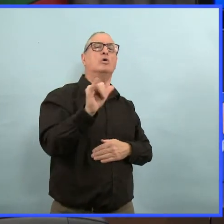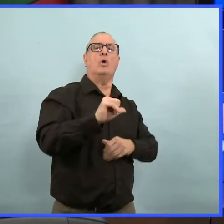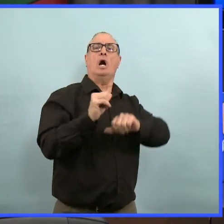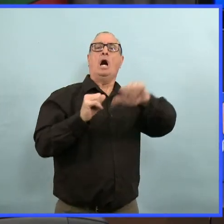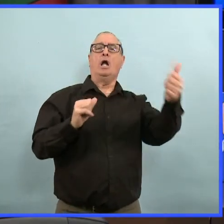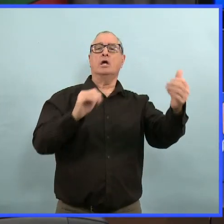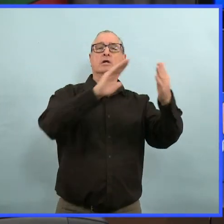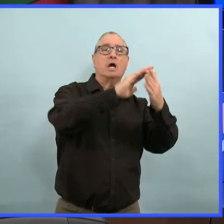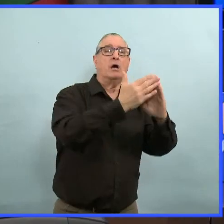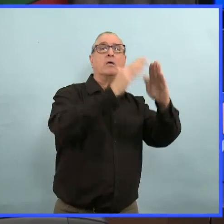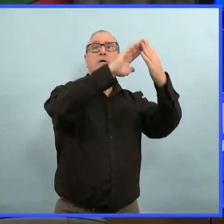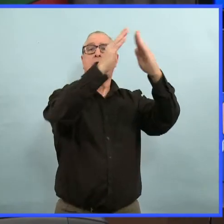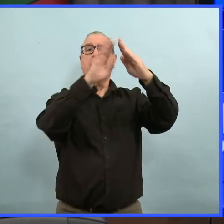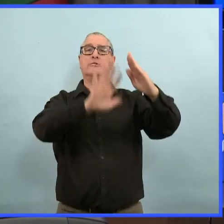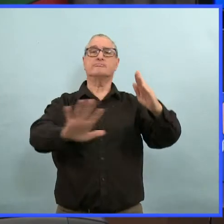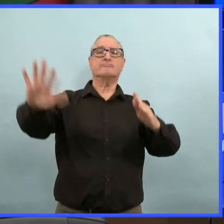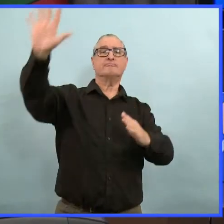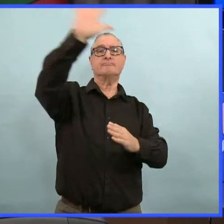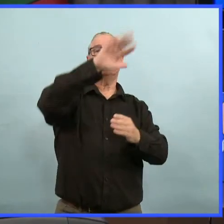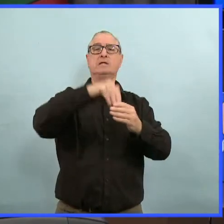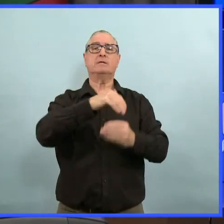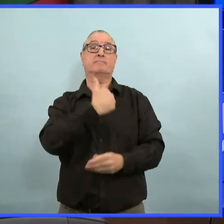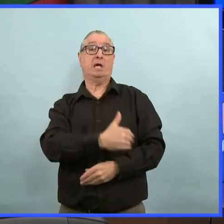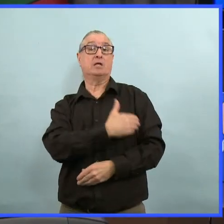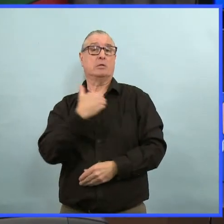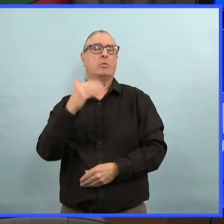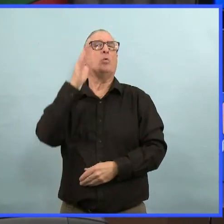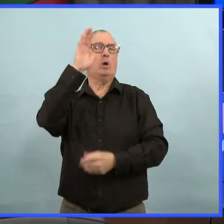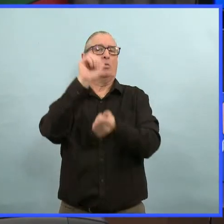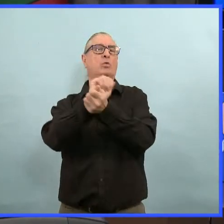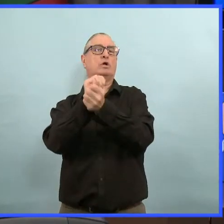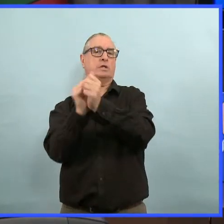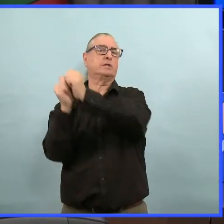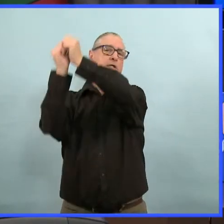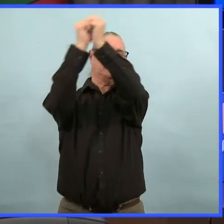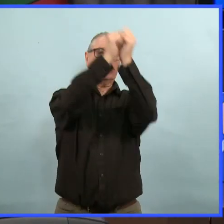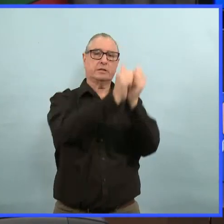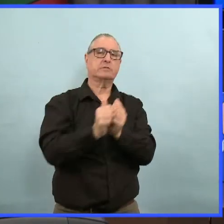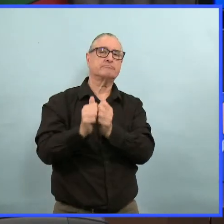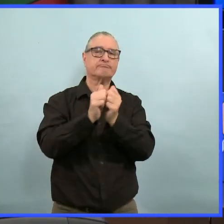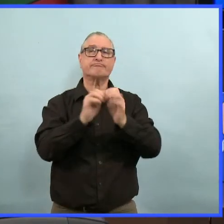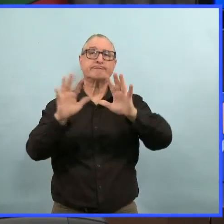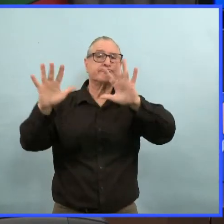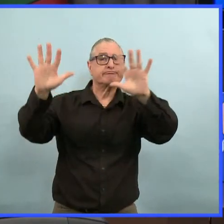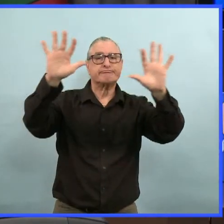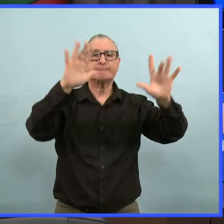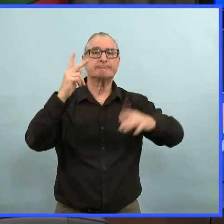continuing care services those will be most likely regionally led and coordinated by the province